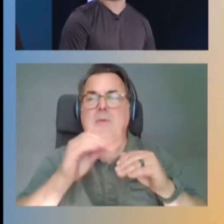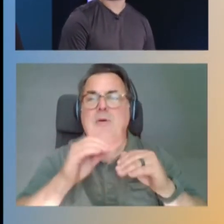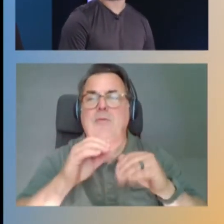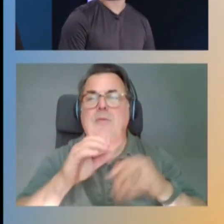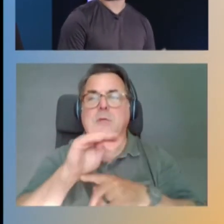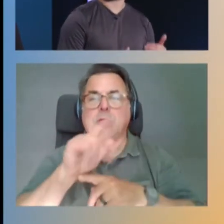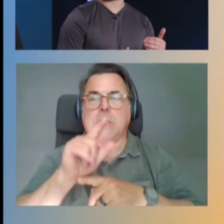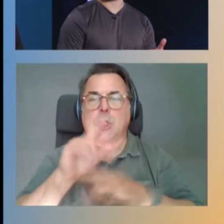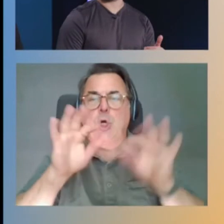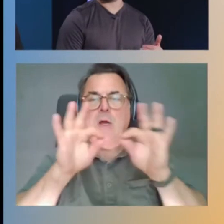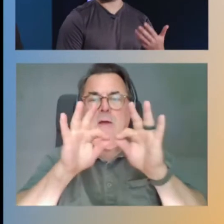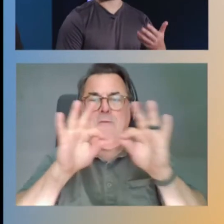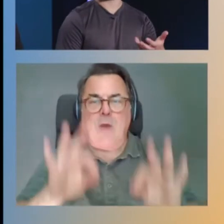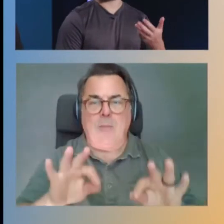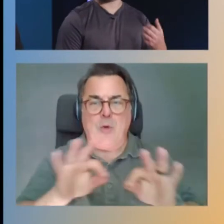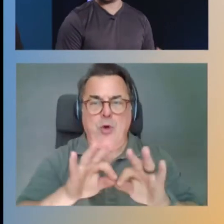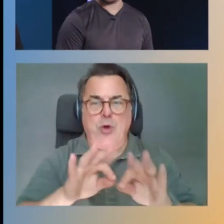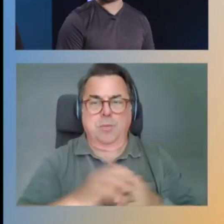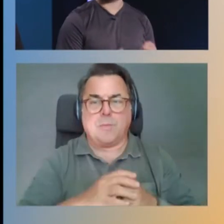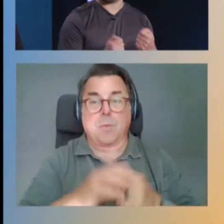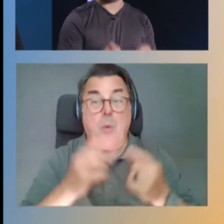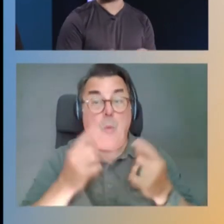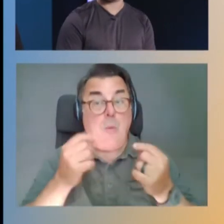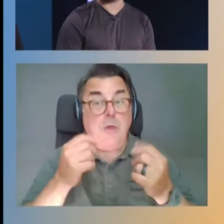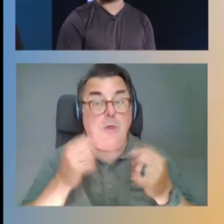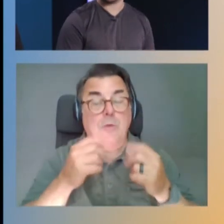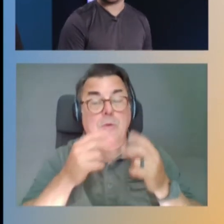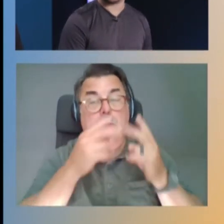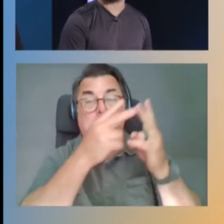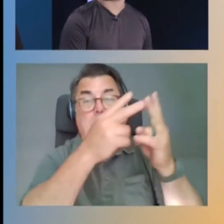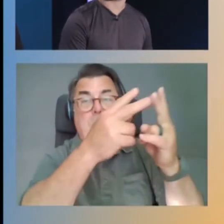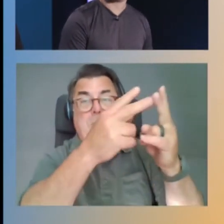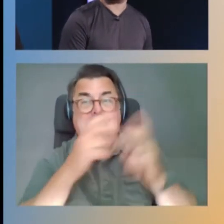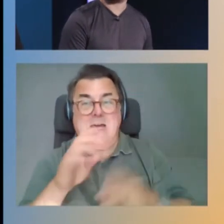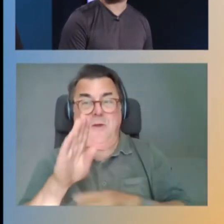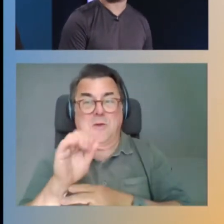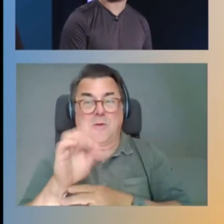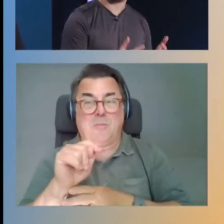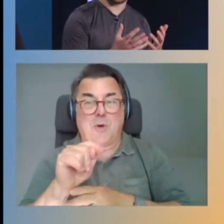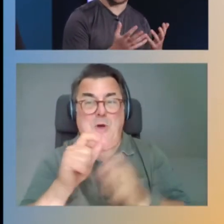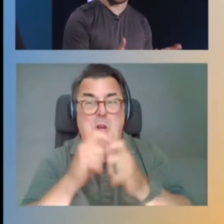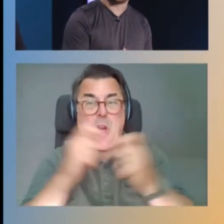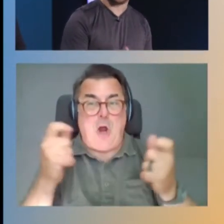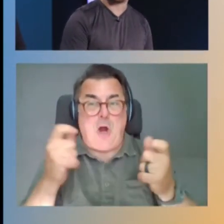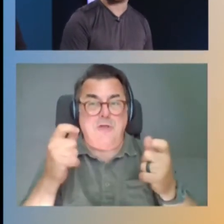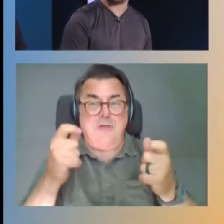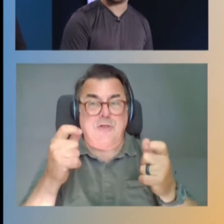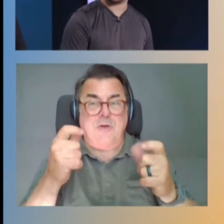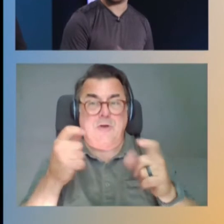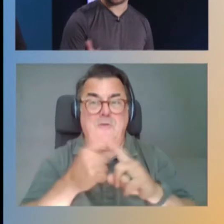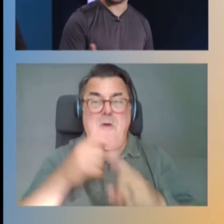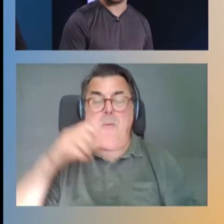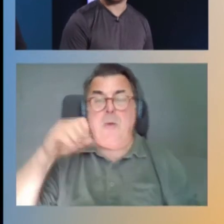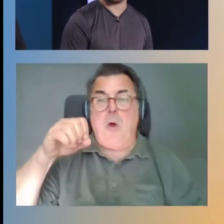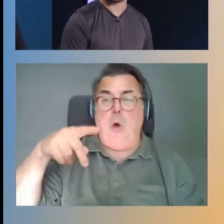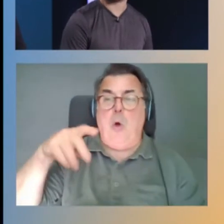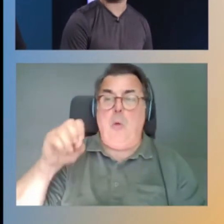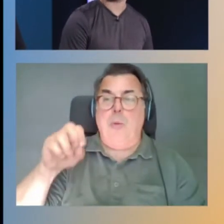And what we do here is we download the BERT-Large model from the open source transformers library by Hugging Face.